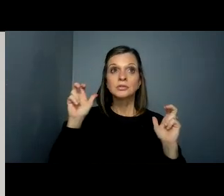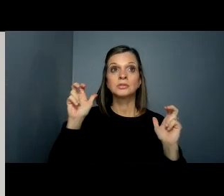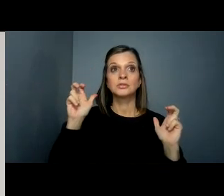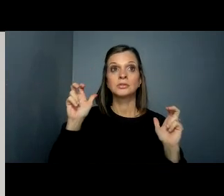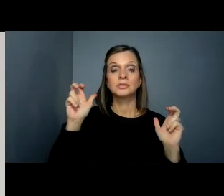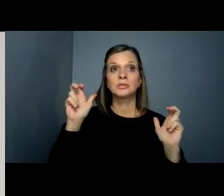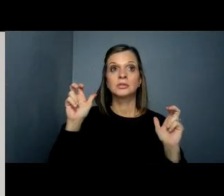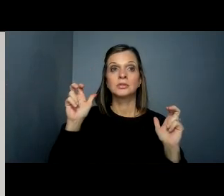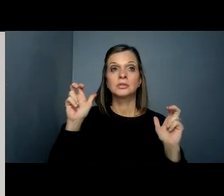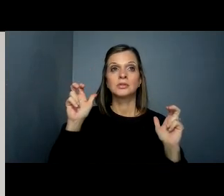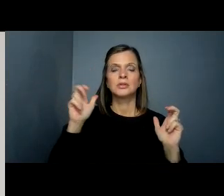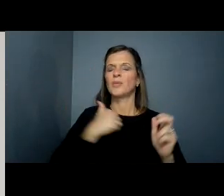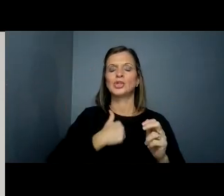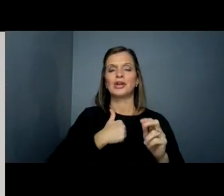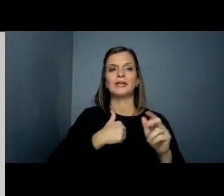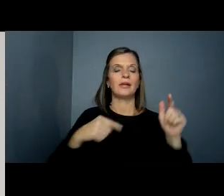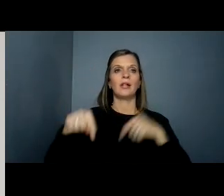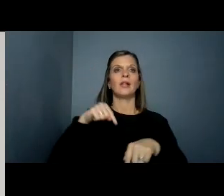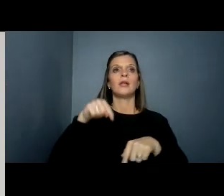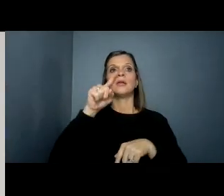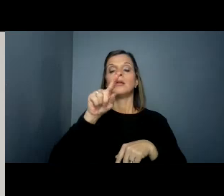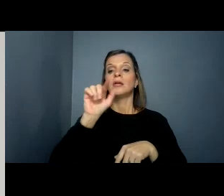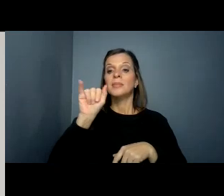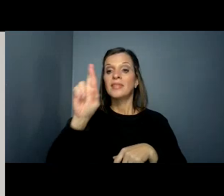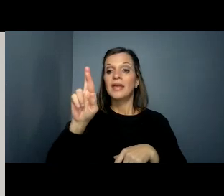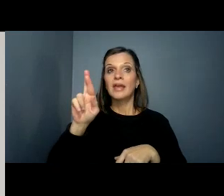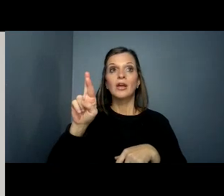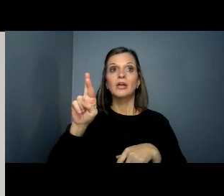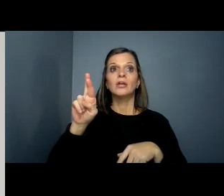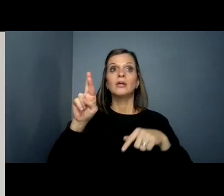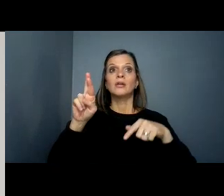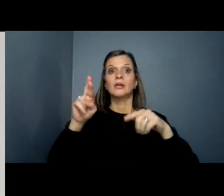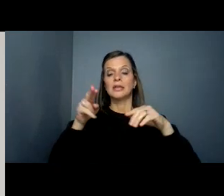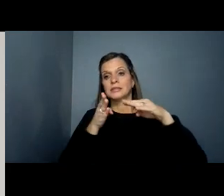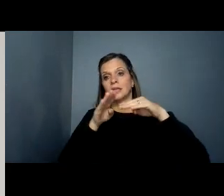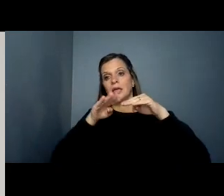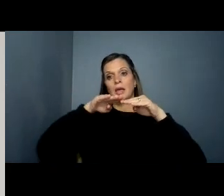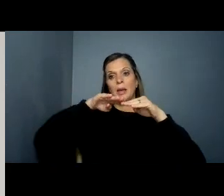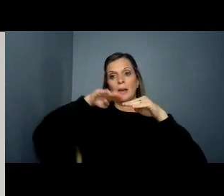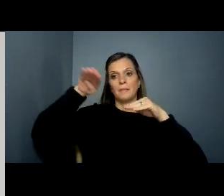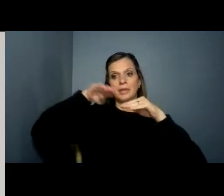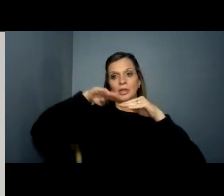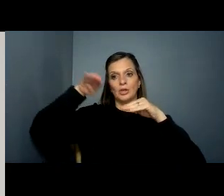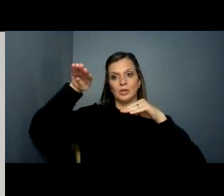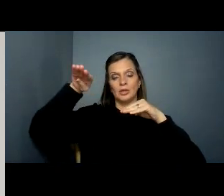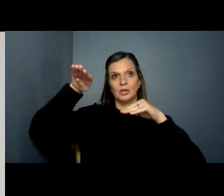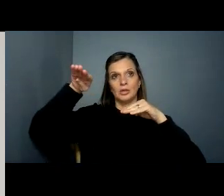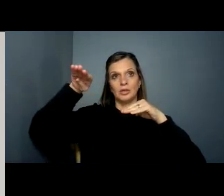I'm sorry. I'm so sorry, but the air conduction thresholds are up here. So what we've turned up we if we clean the wax